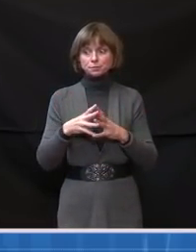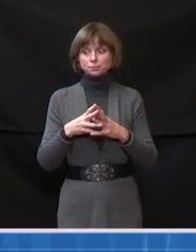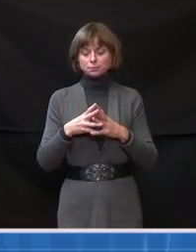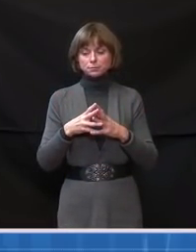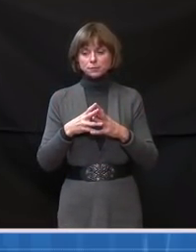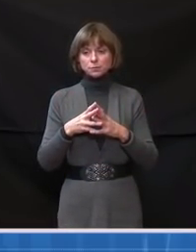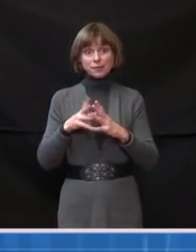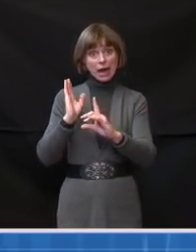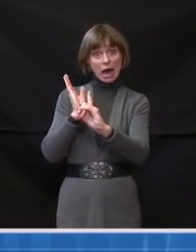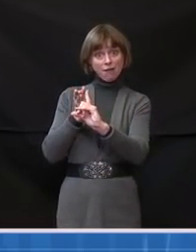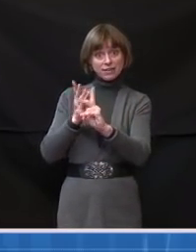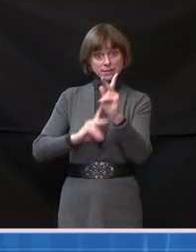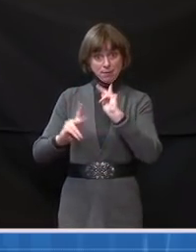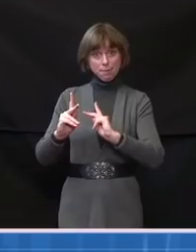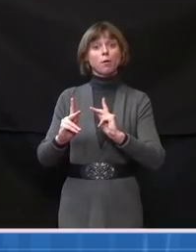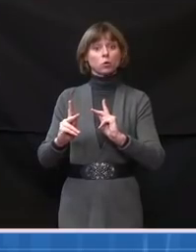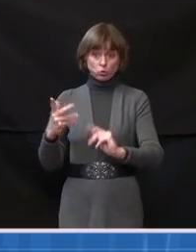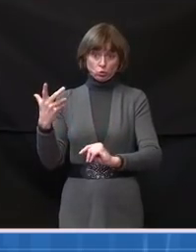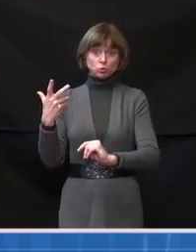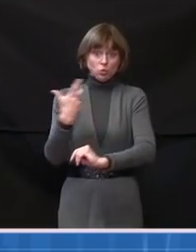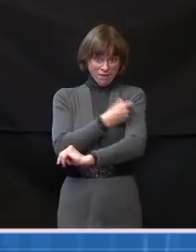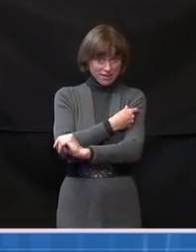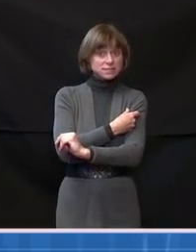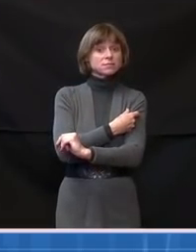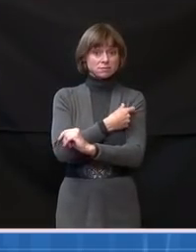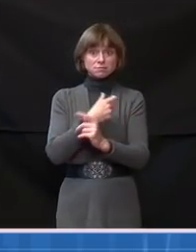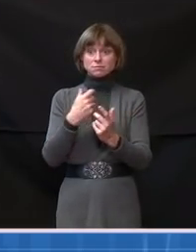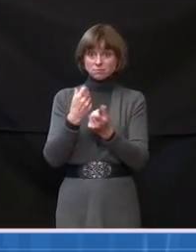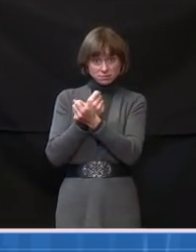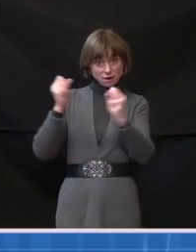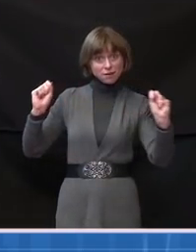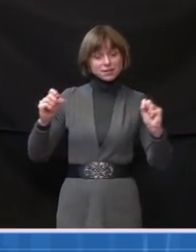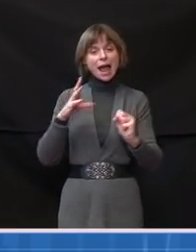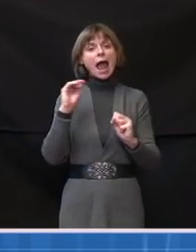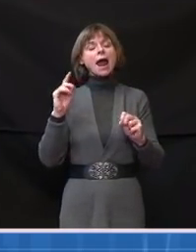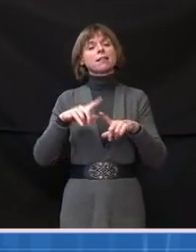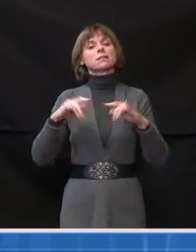to get the vaccine and its safety, but also to just distribute it and make sure people are aware of it?